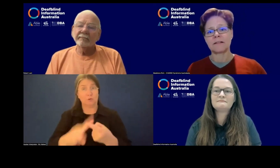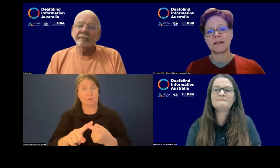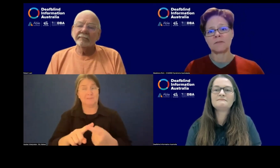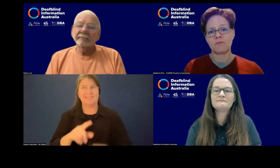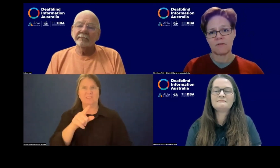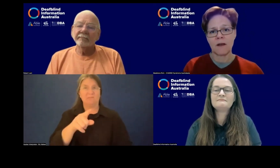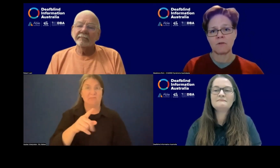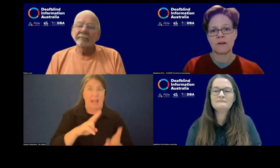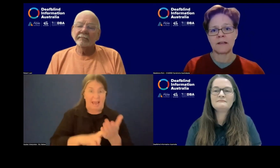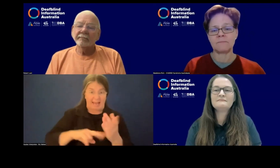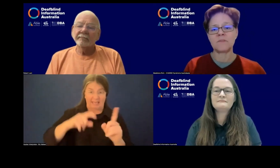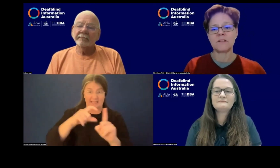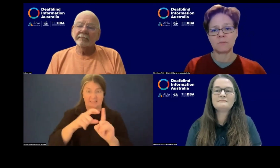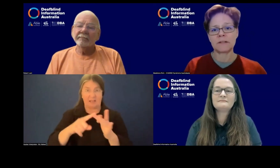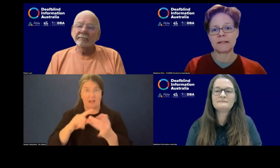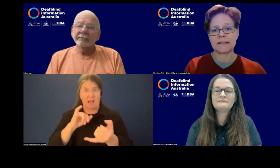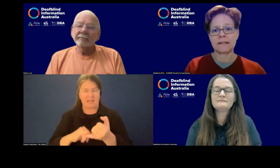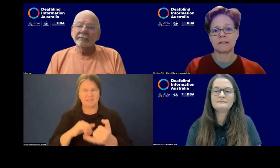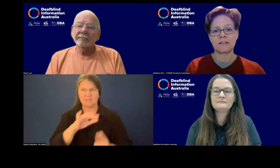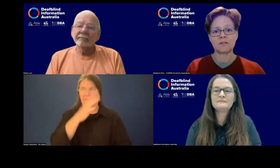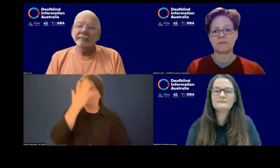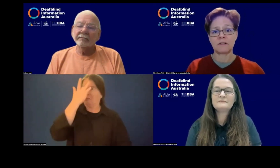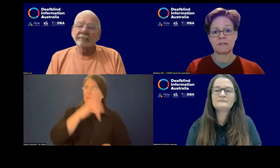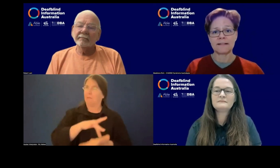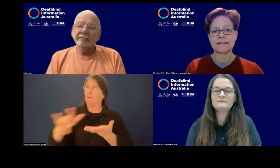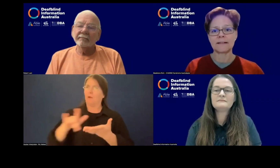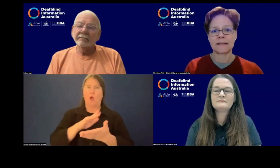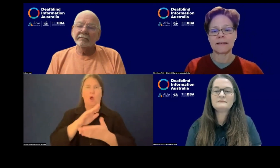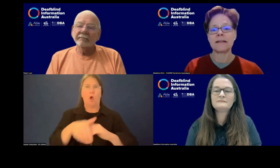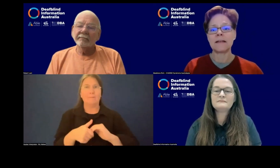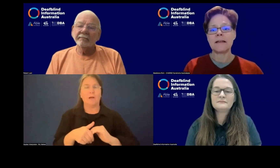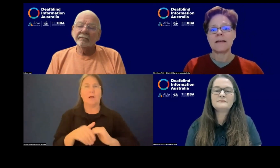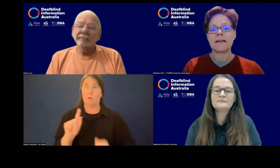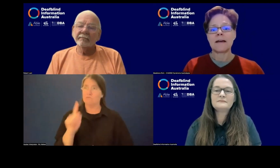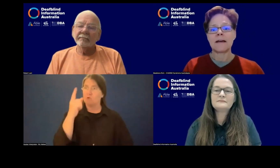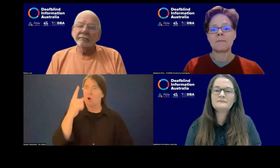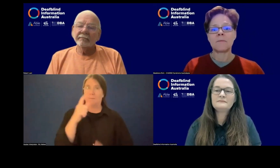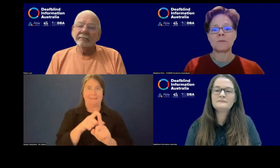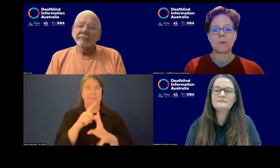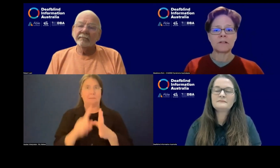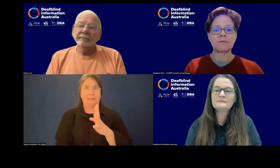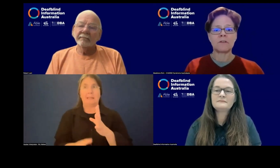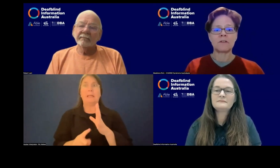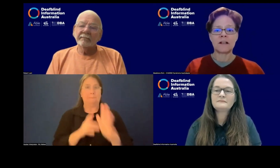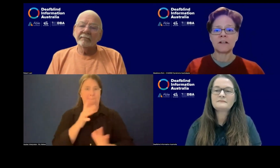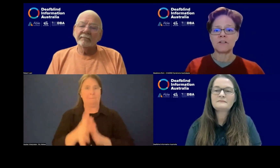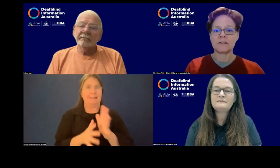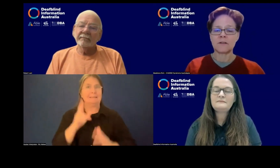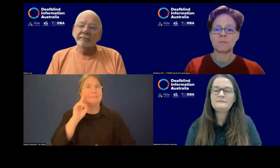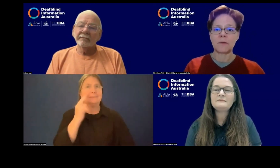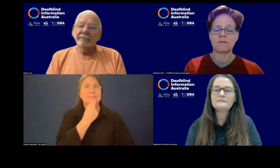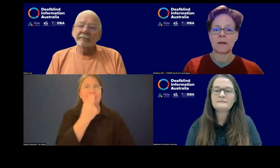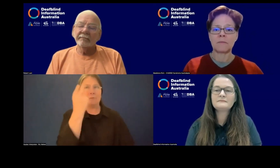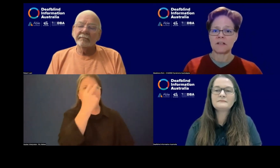as a primary disability until very recently speaks of the challenges that families have